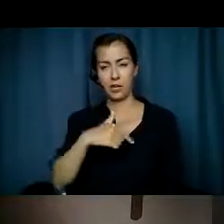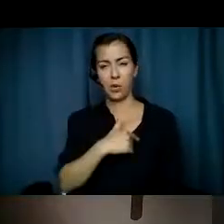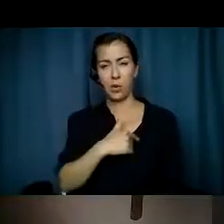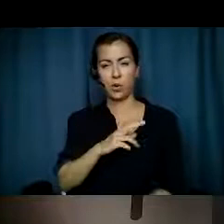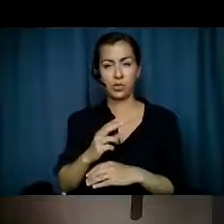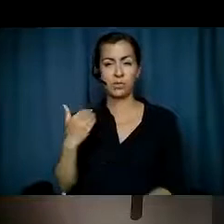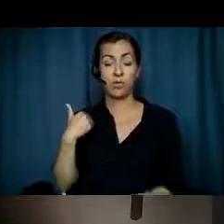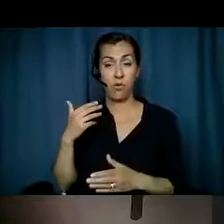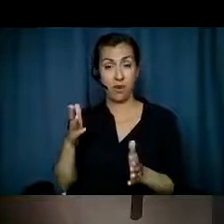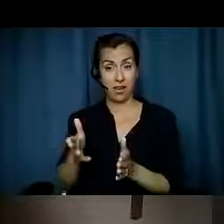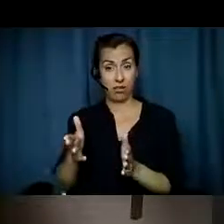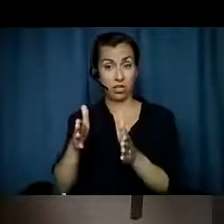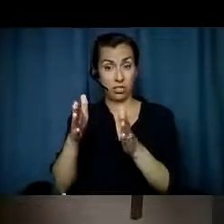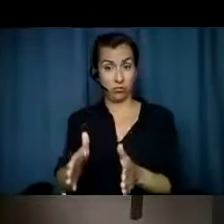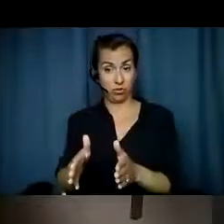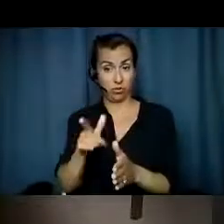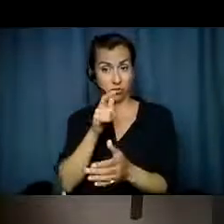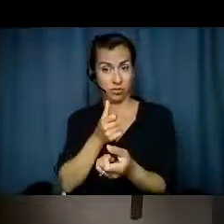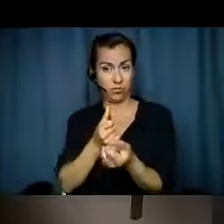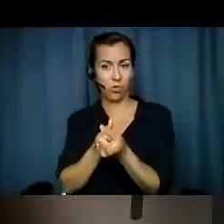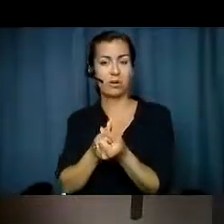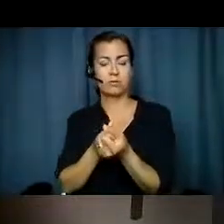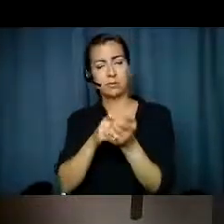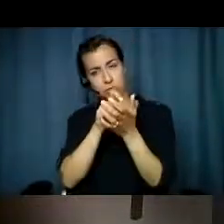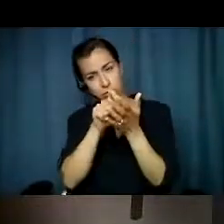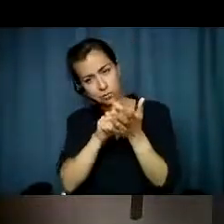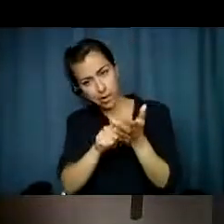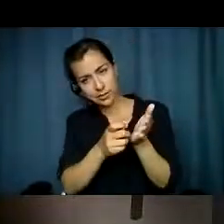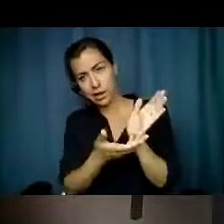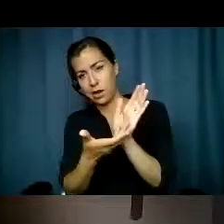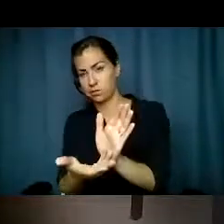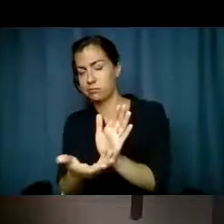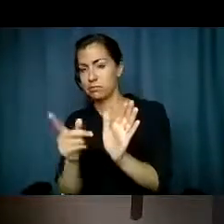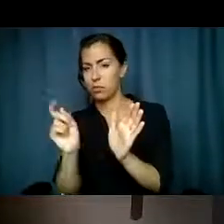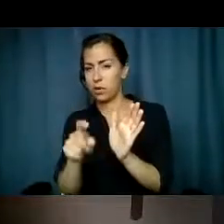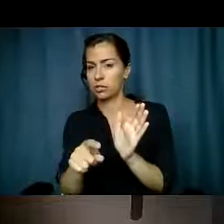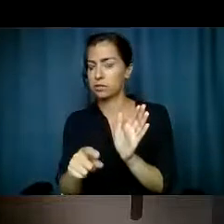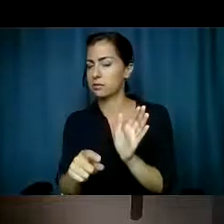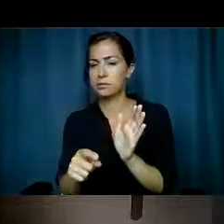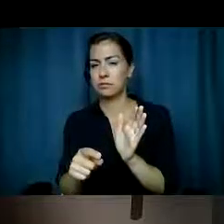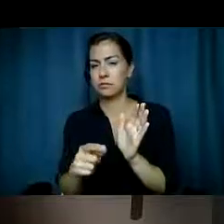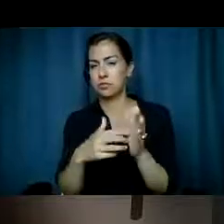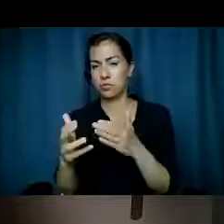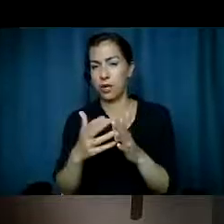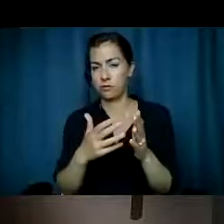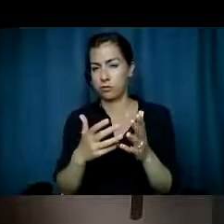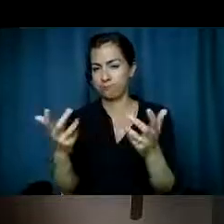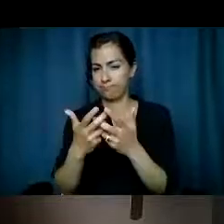Hello, sorry I had to get my video back on.